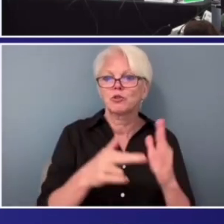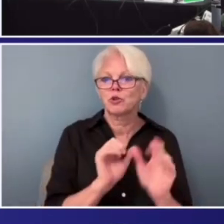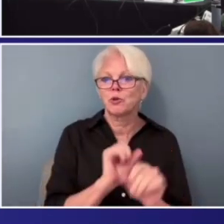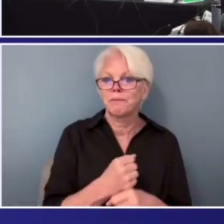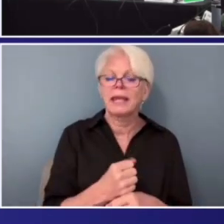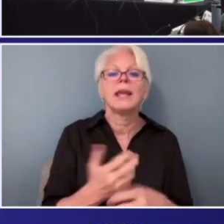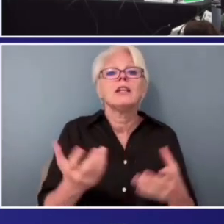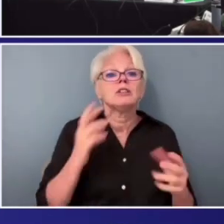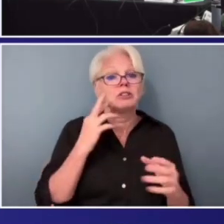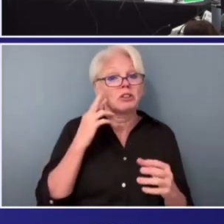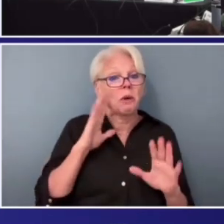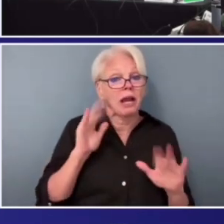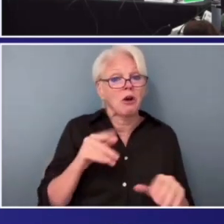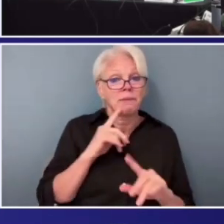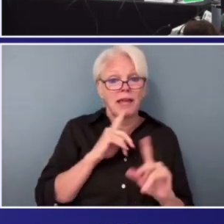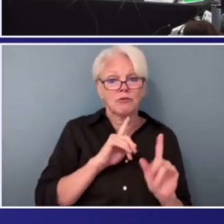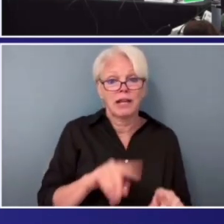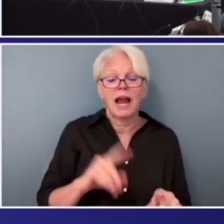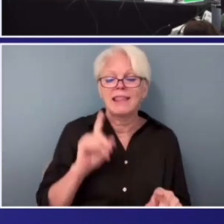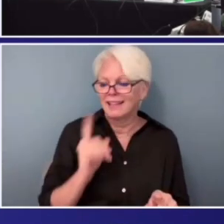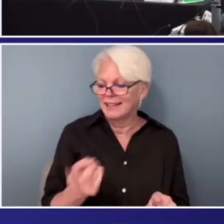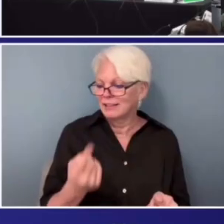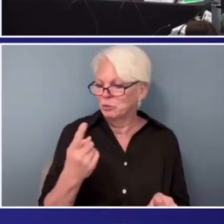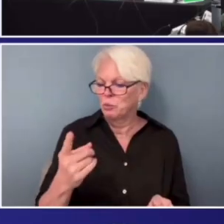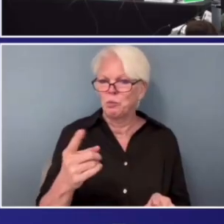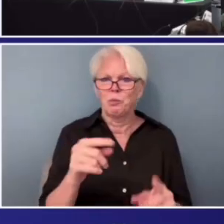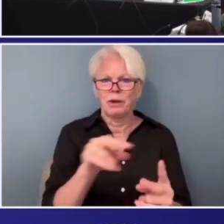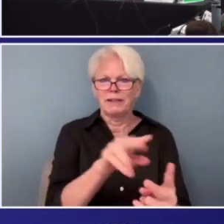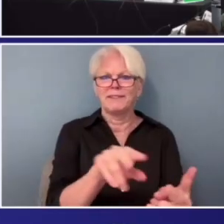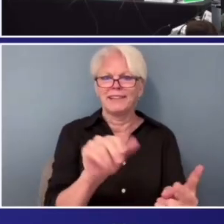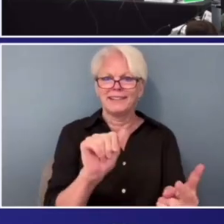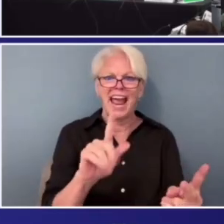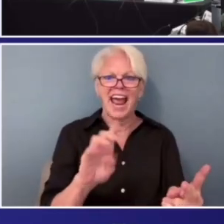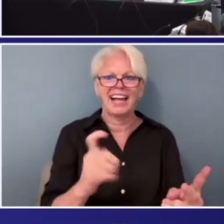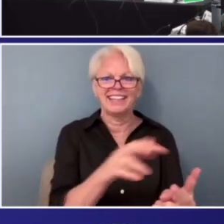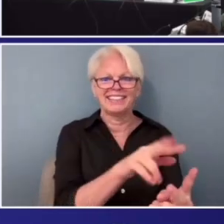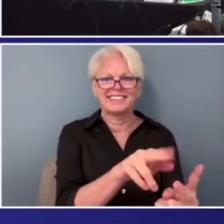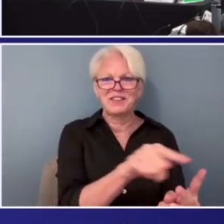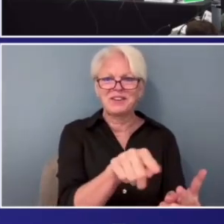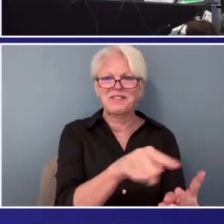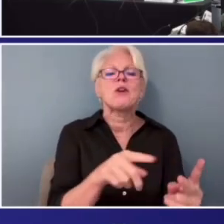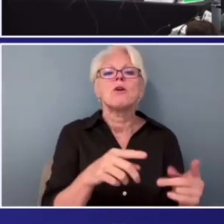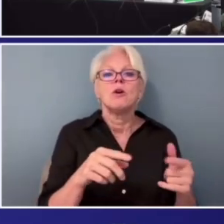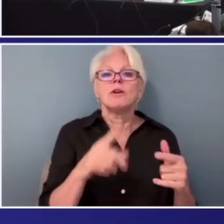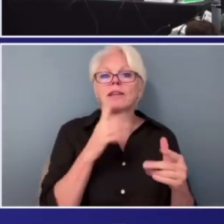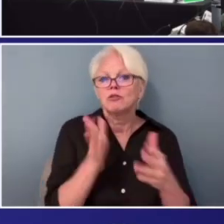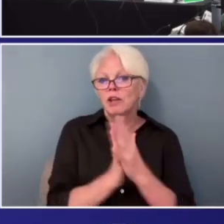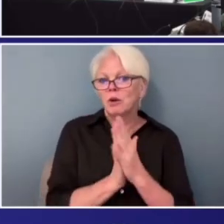I believe it was one of the Alex's that requested that that was a bit confusing, and could we fix that?